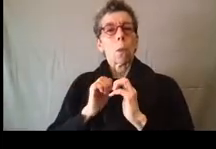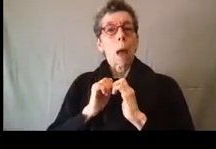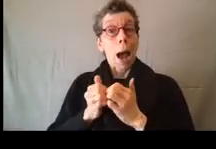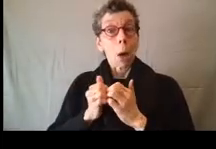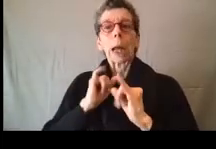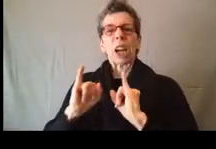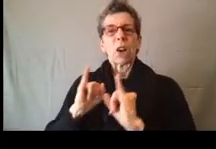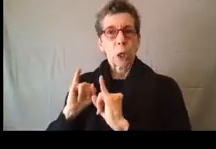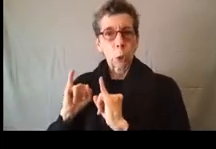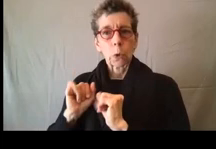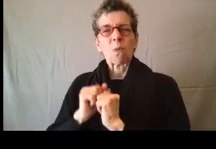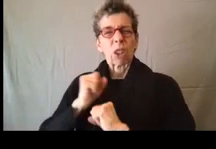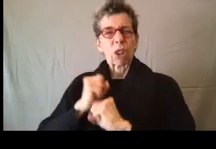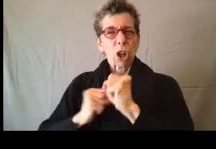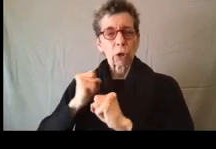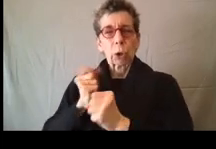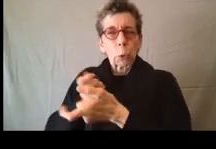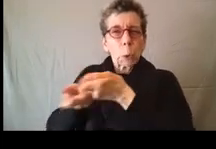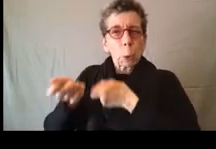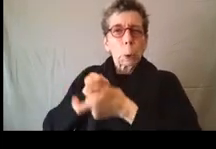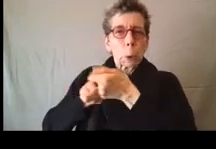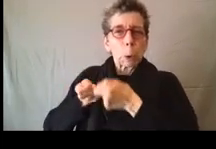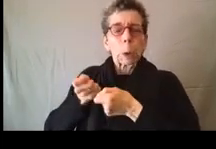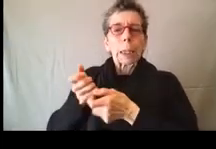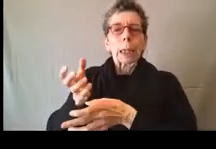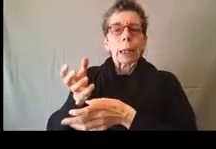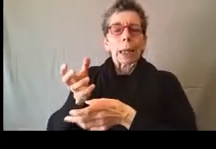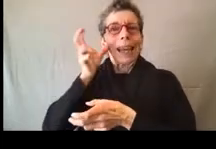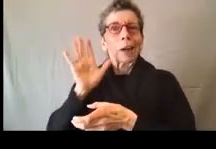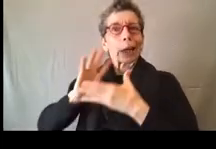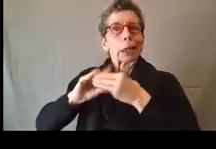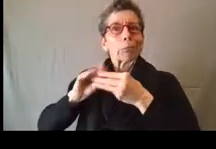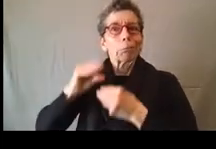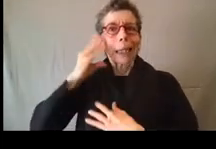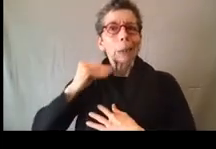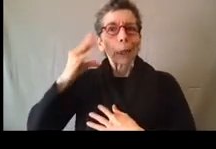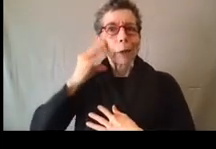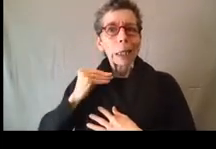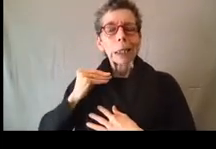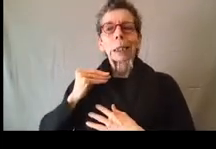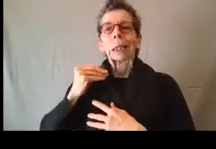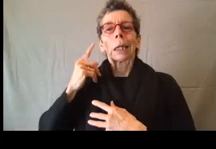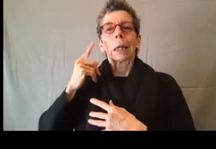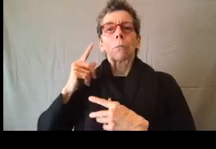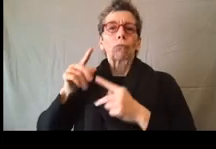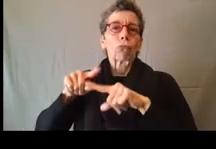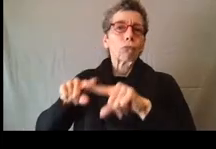experiences of people with disabilities who use both mainstream and alternative financial